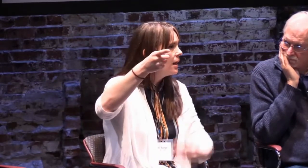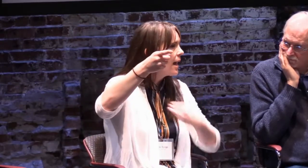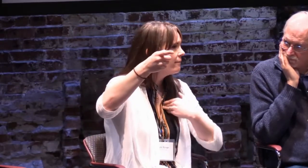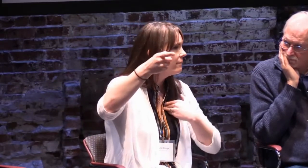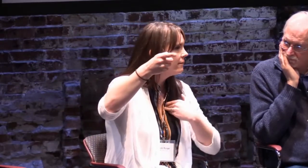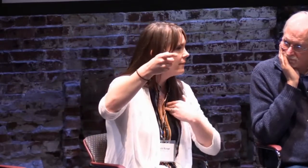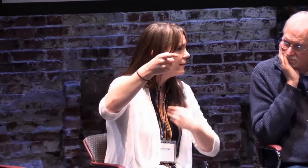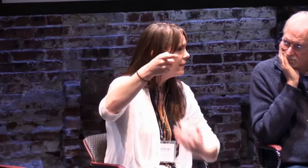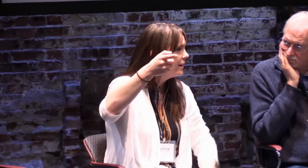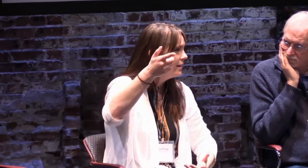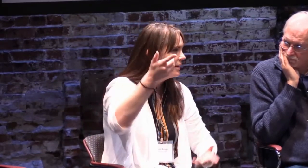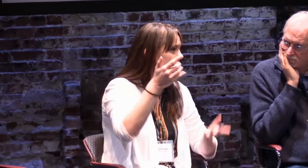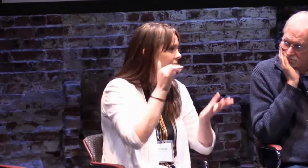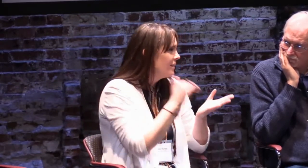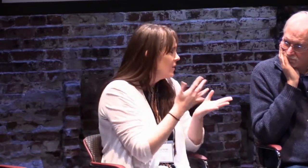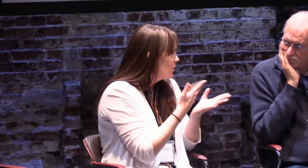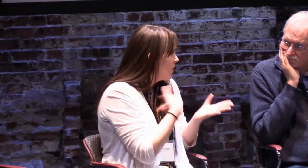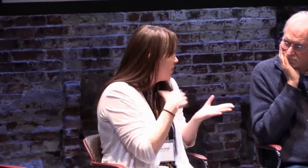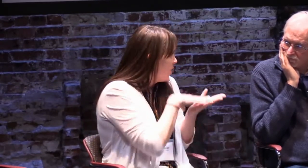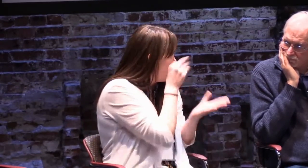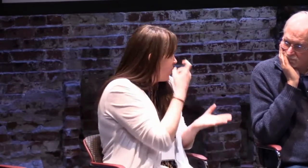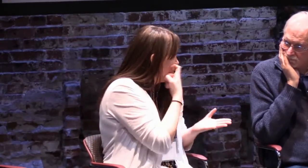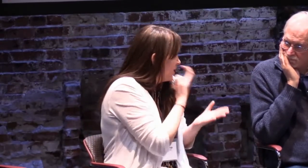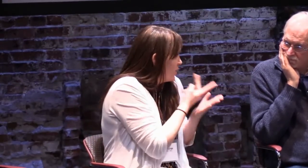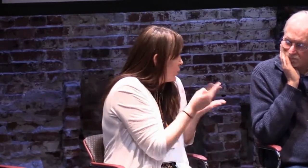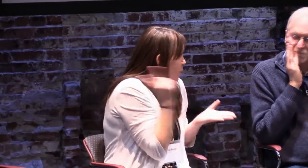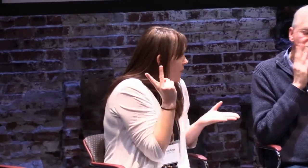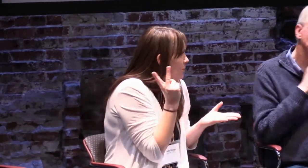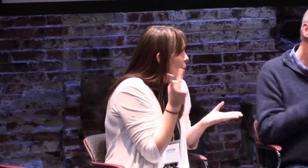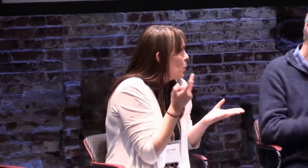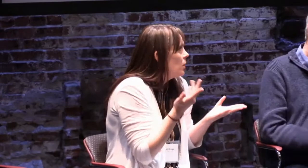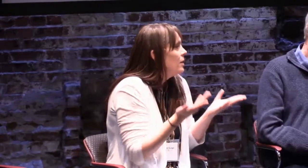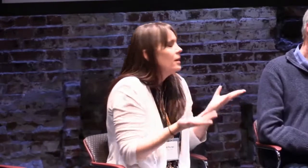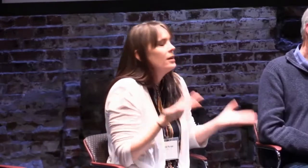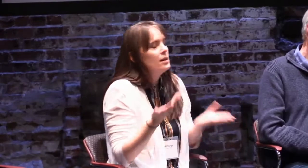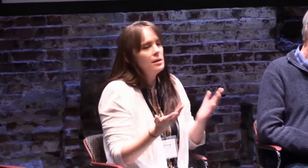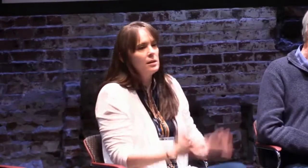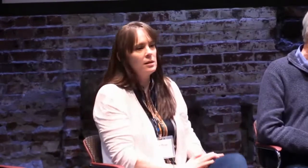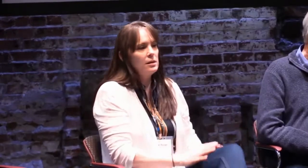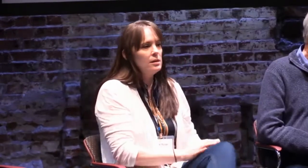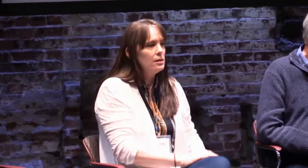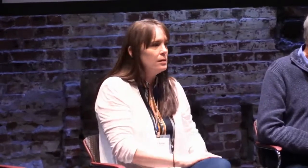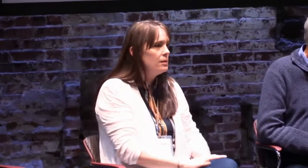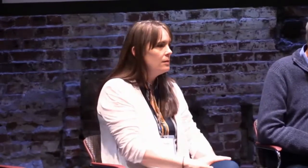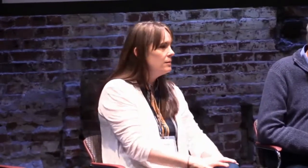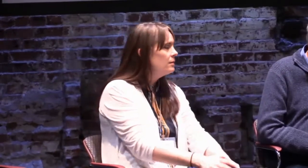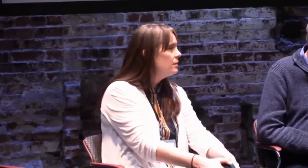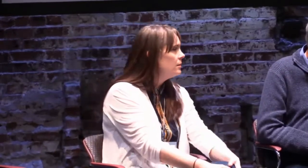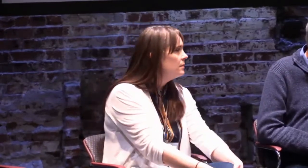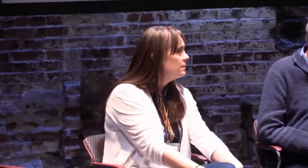Because the 30 something generation, they're more liquid. They have the finance and circumstances to participate